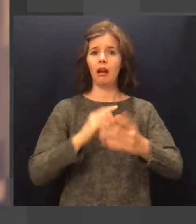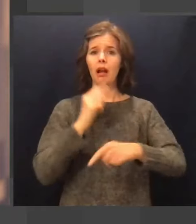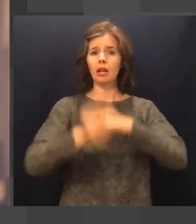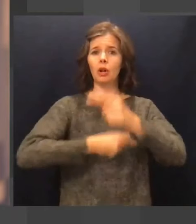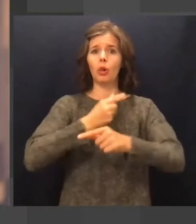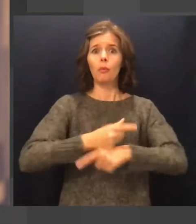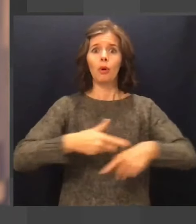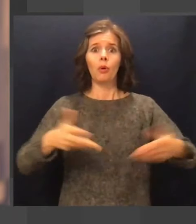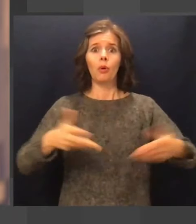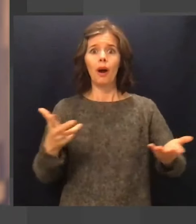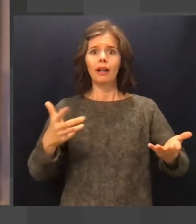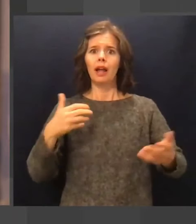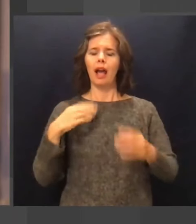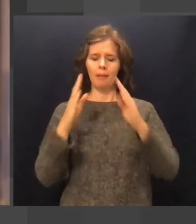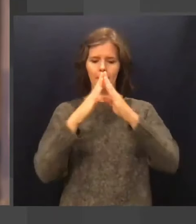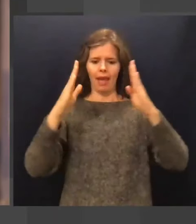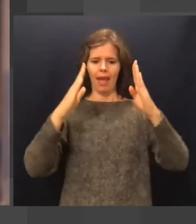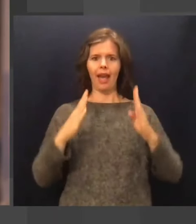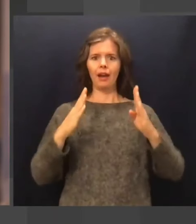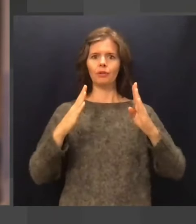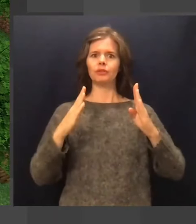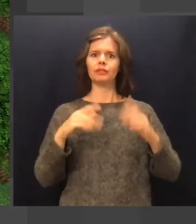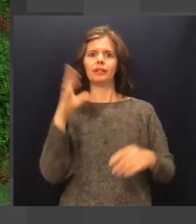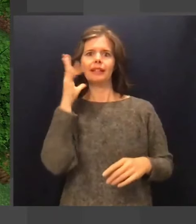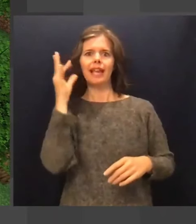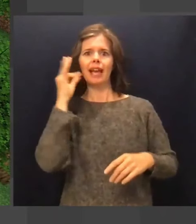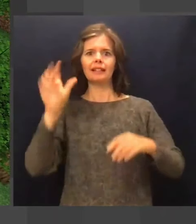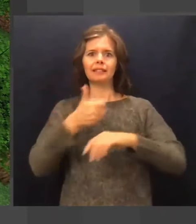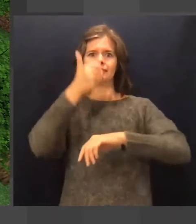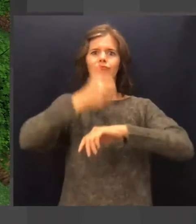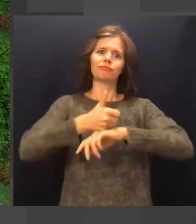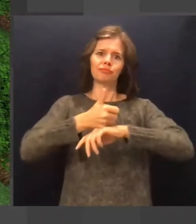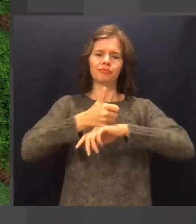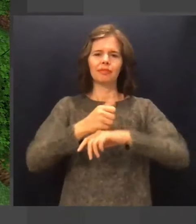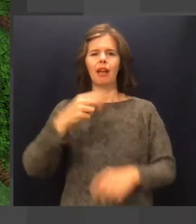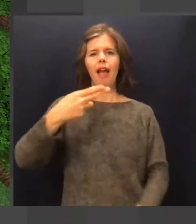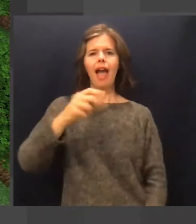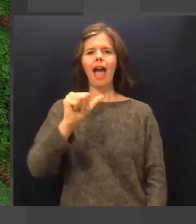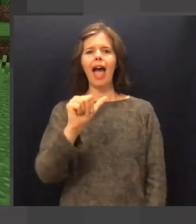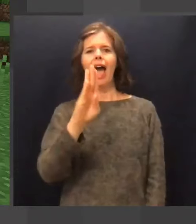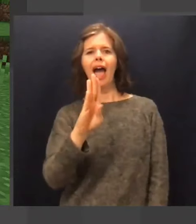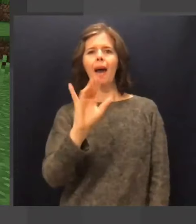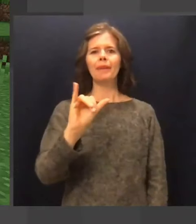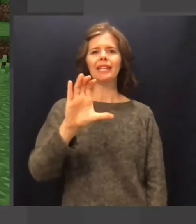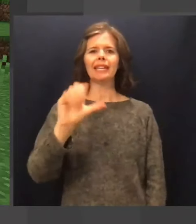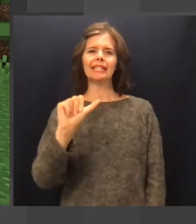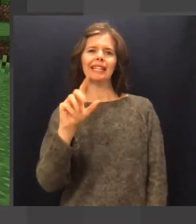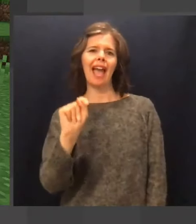MAKE A HOUSE WITH A HABITAT FOR